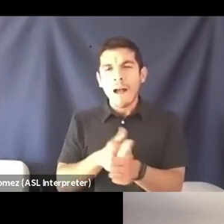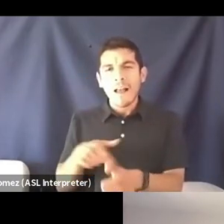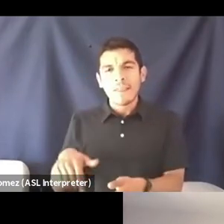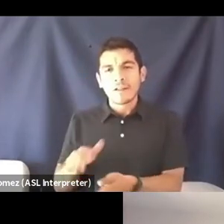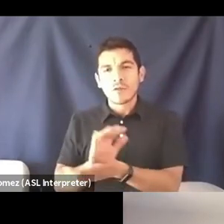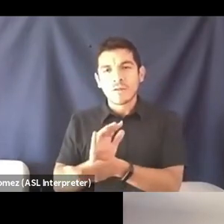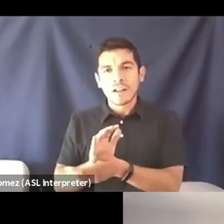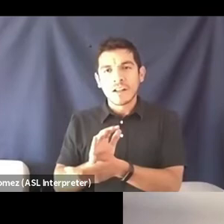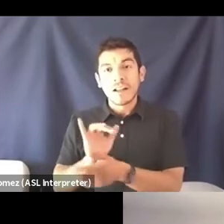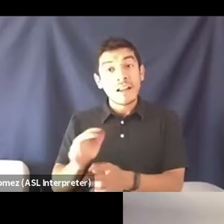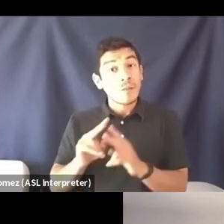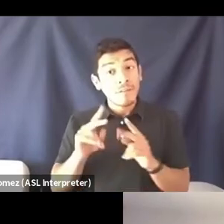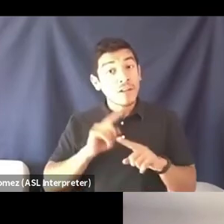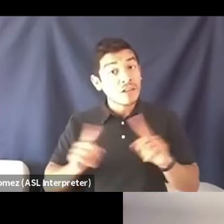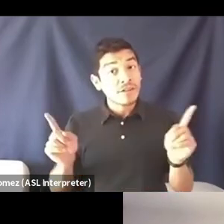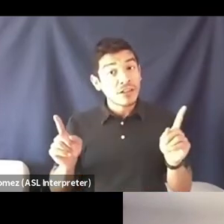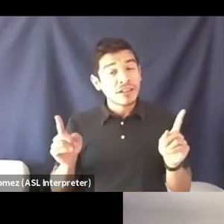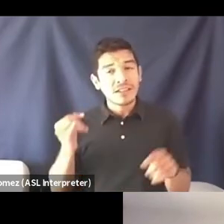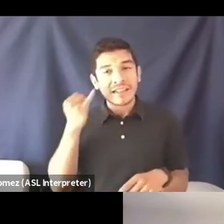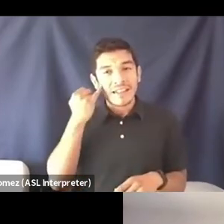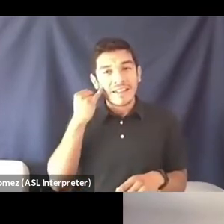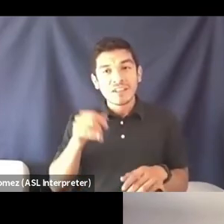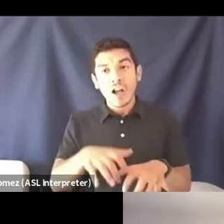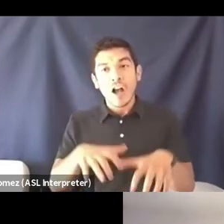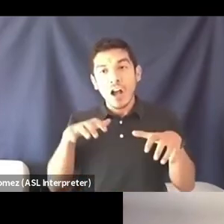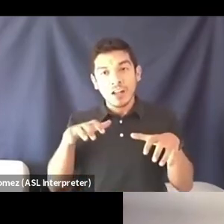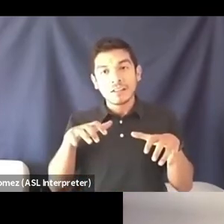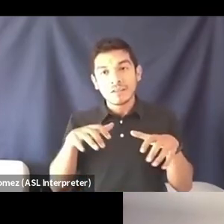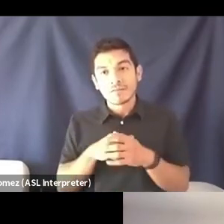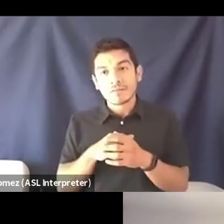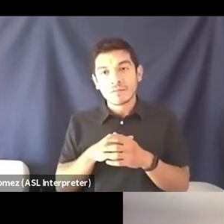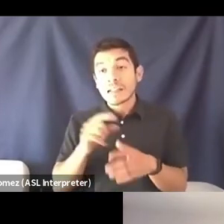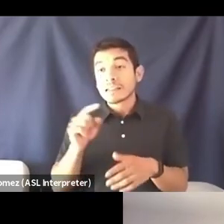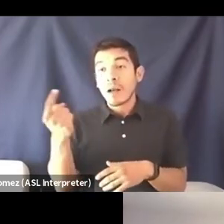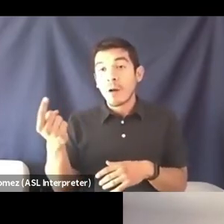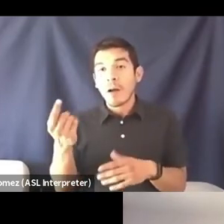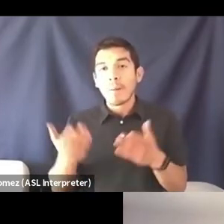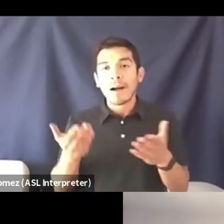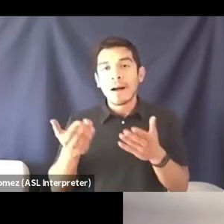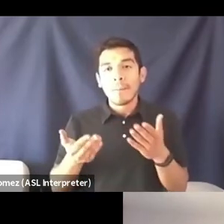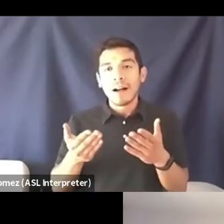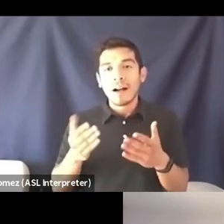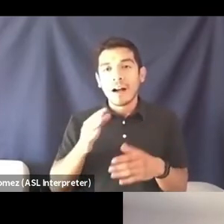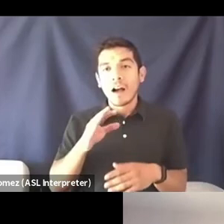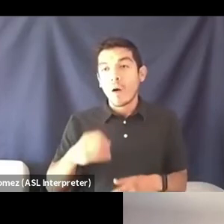That will be very different if it's an audience, I mean someone may be a white reporter